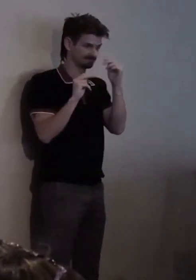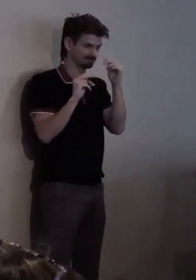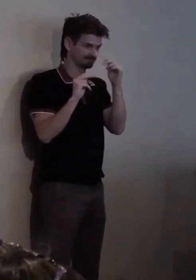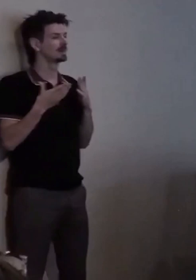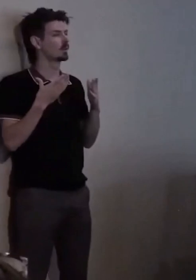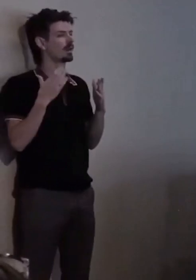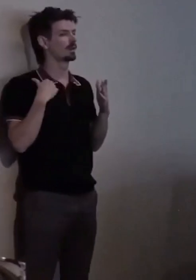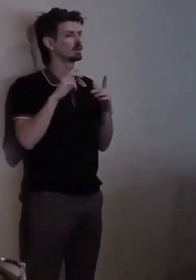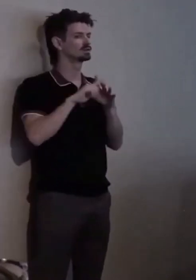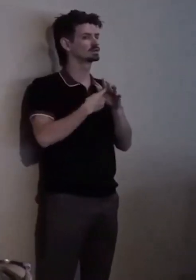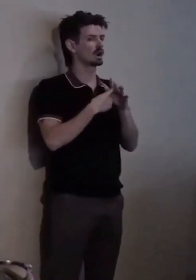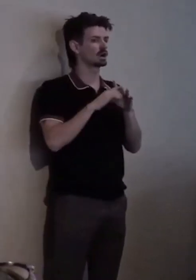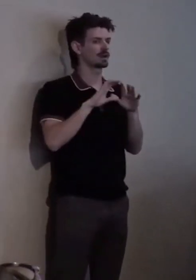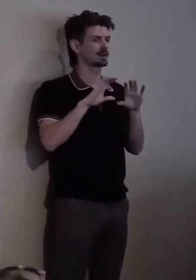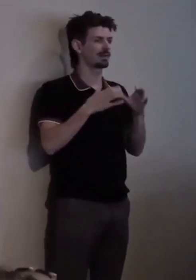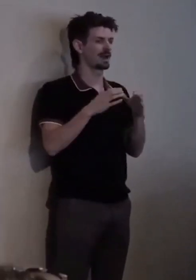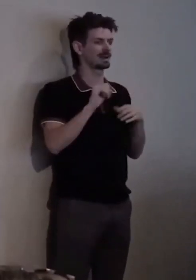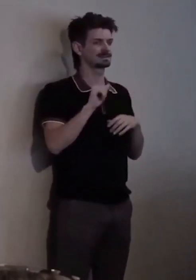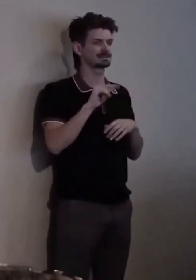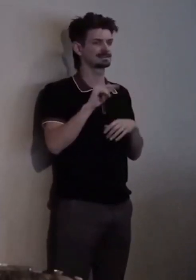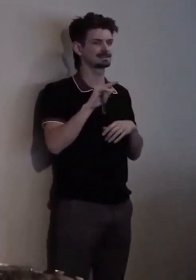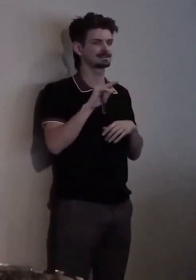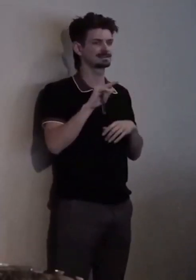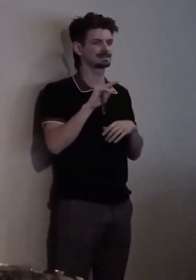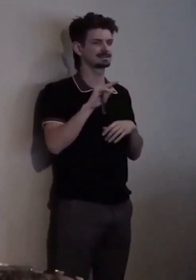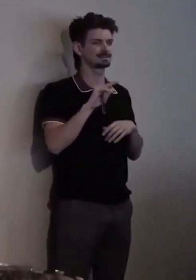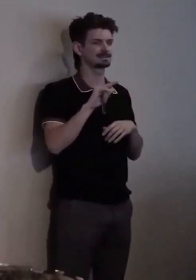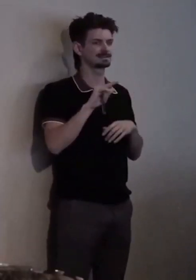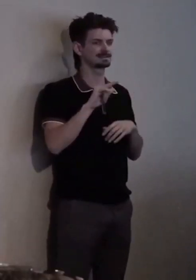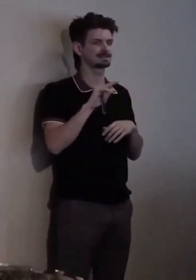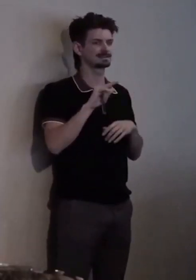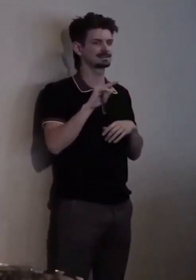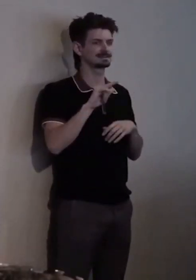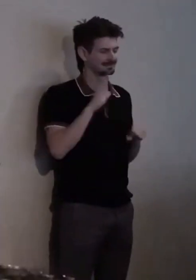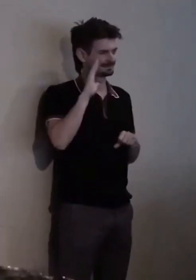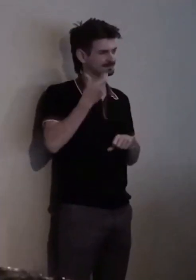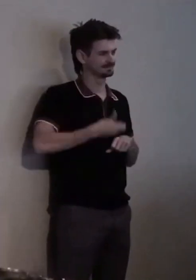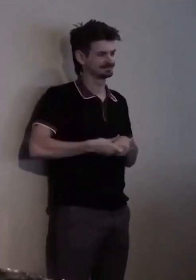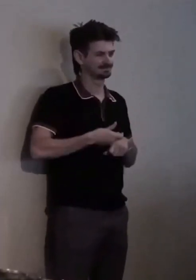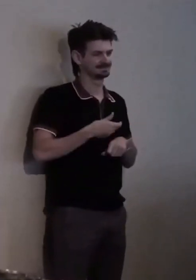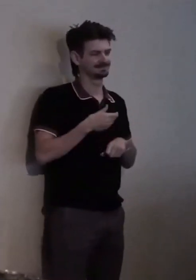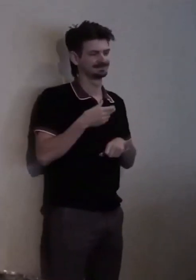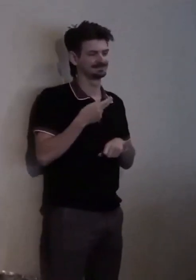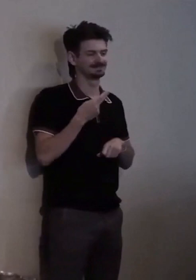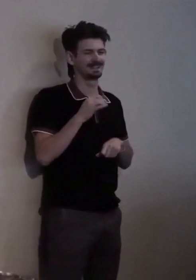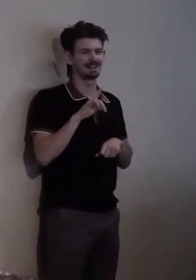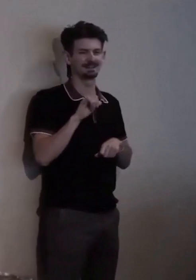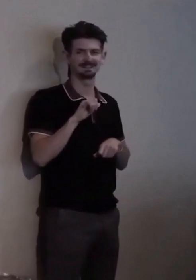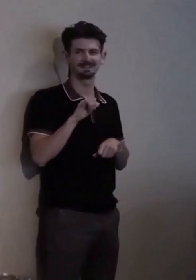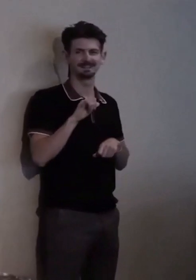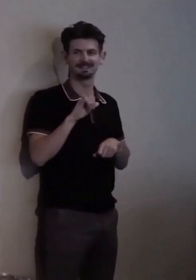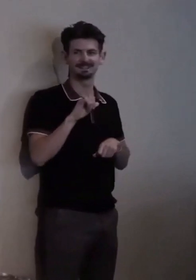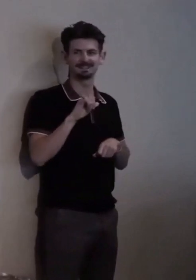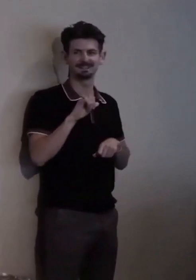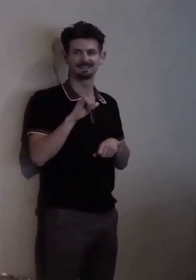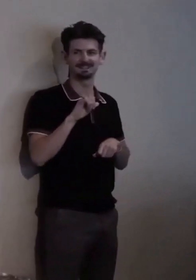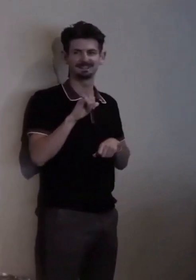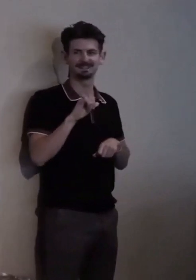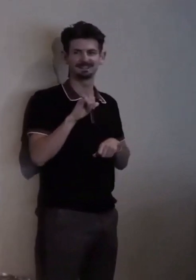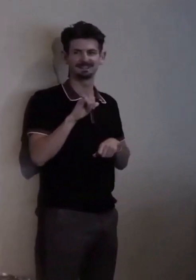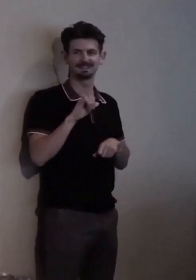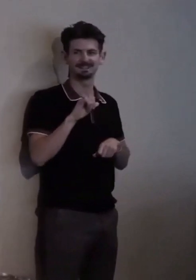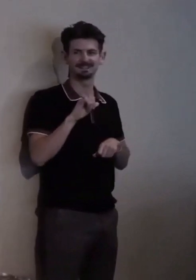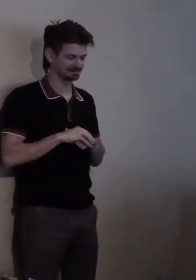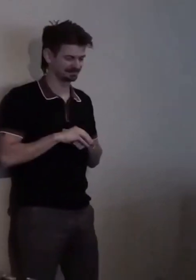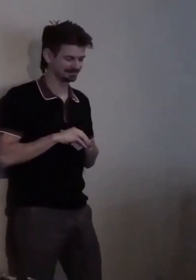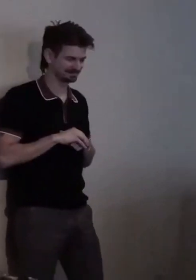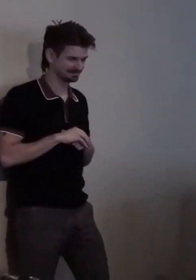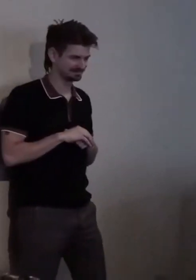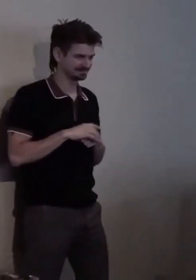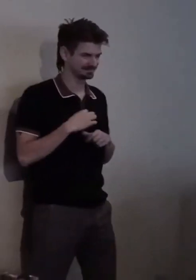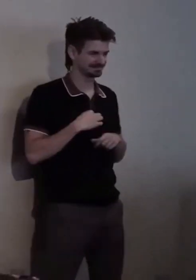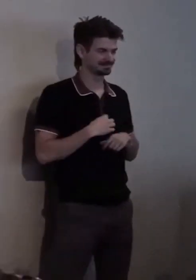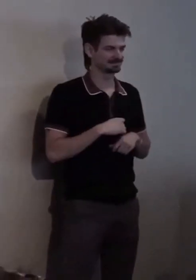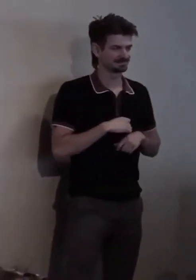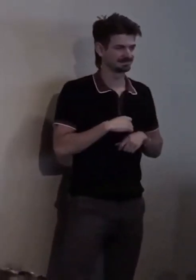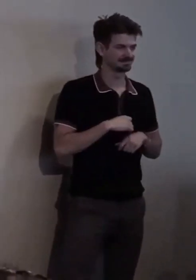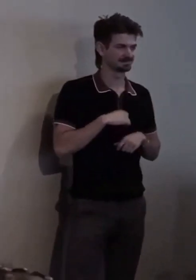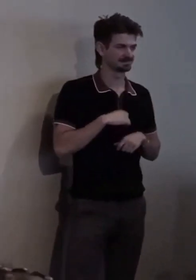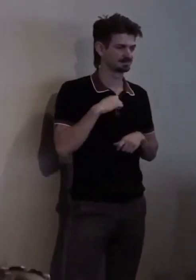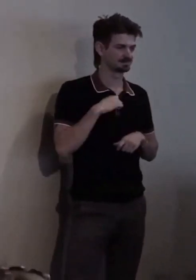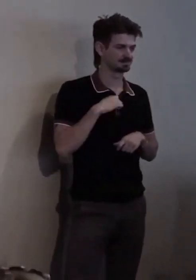Uhm... Hi, my name is Hillary Jorgensen and I'm one of the co-executive directors here at CCDC.